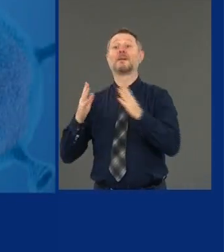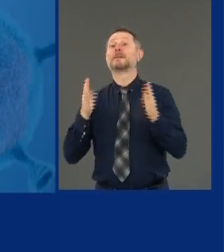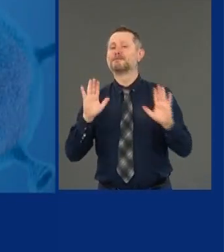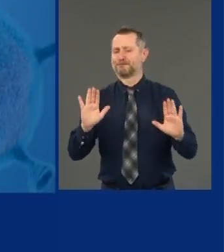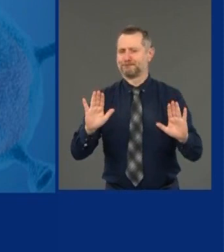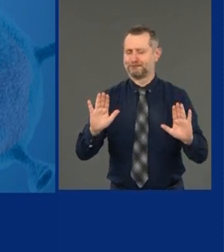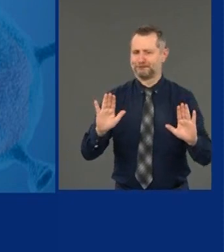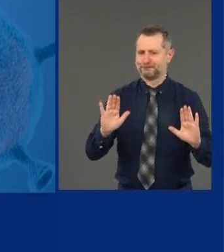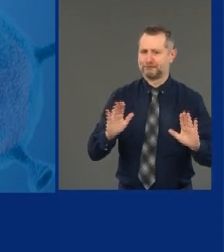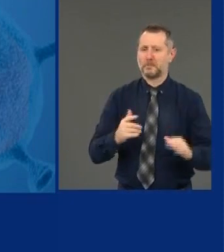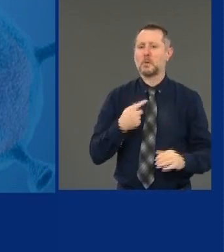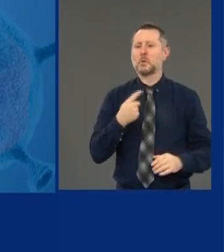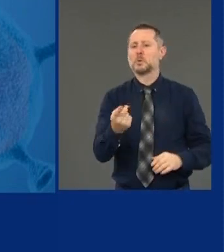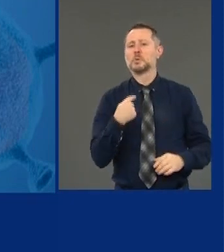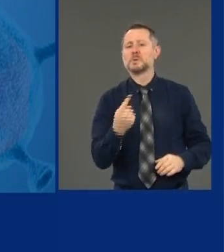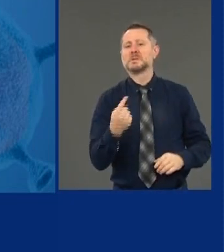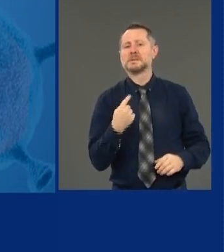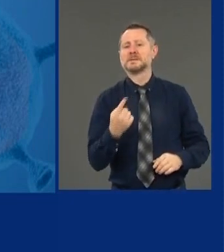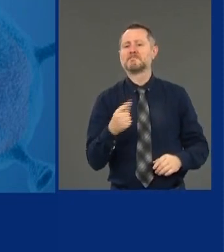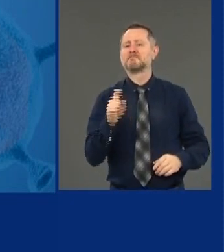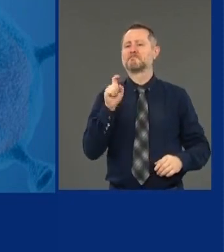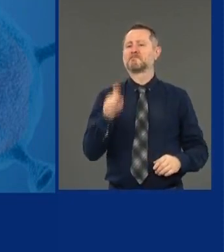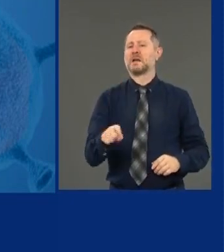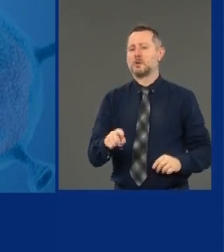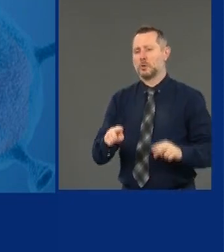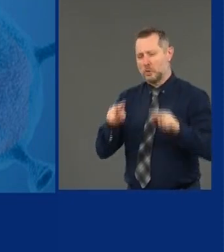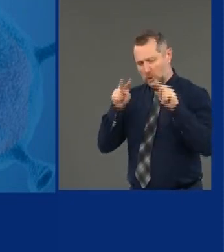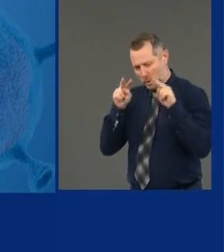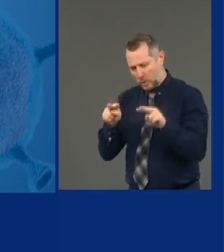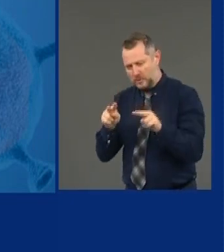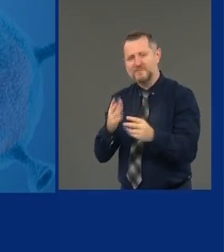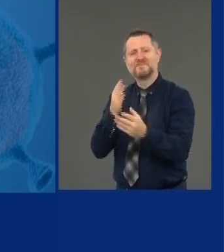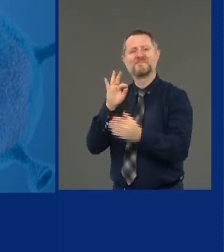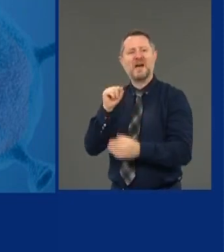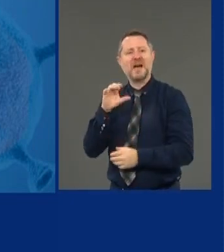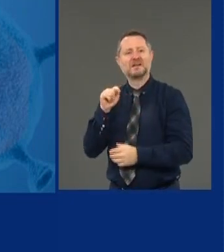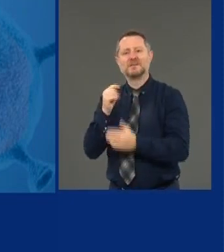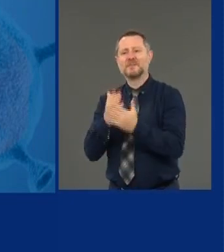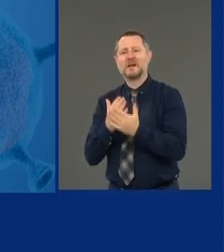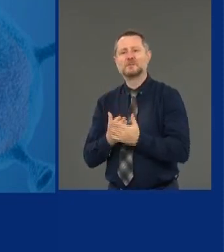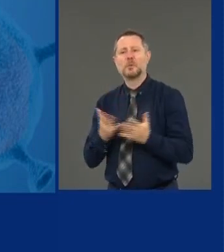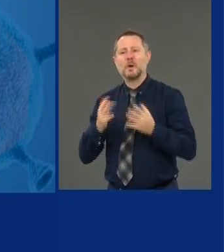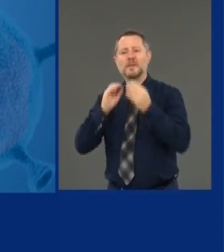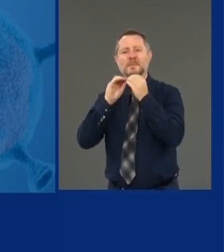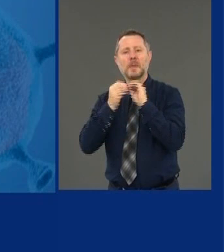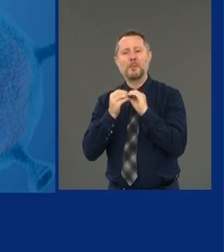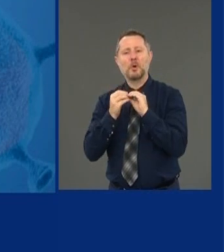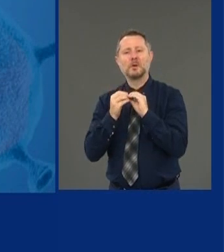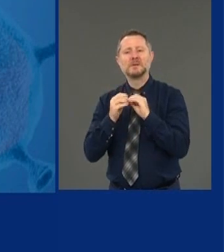KEEP DOING THAT. EVERY REGION IN THE STATE IS NOW REOPENING.